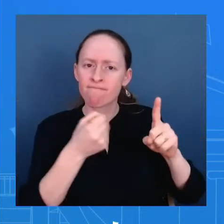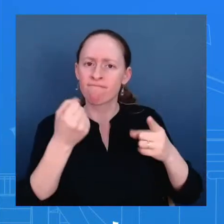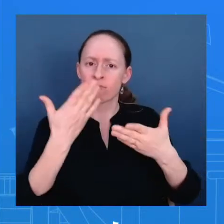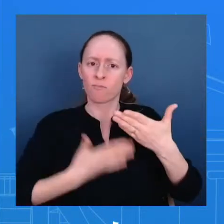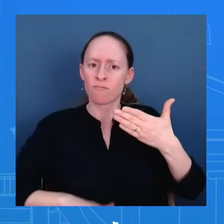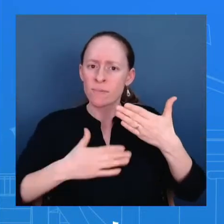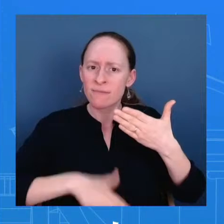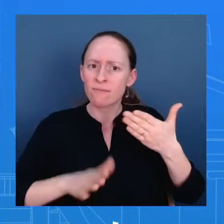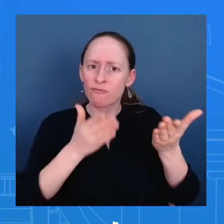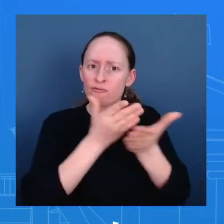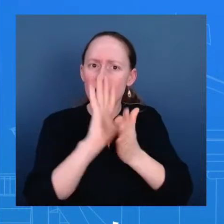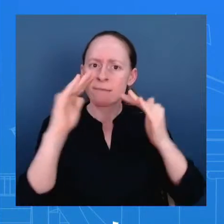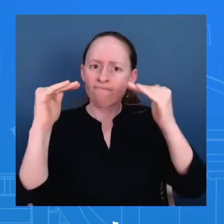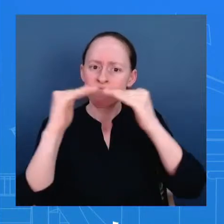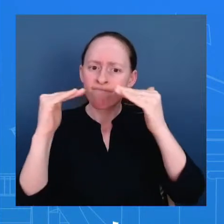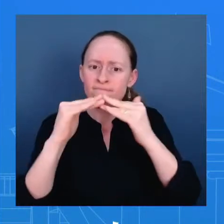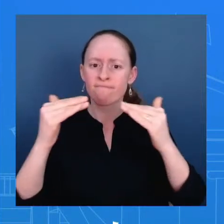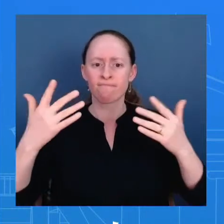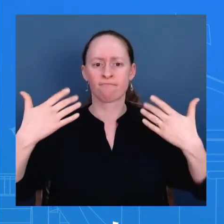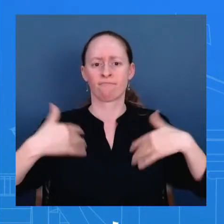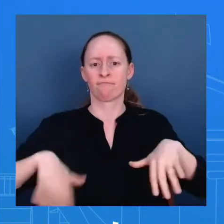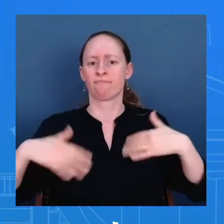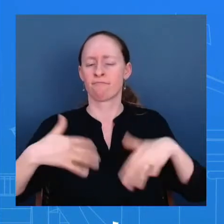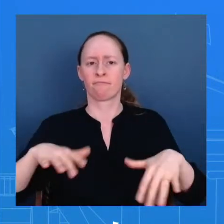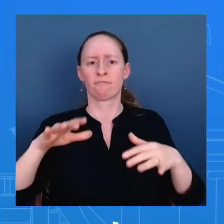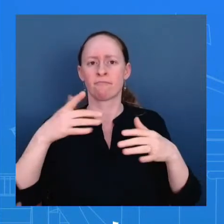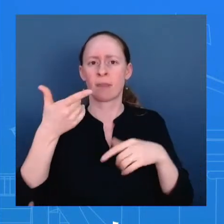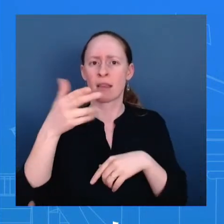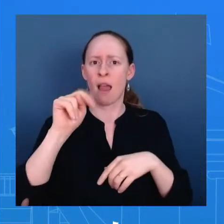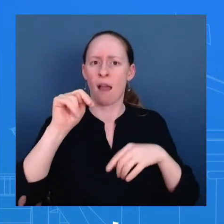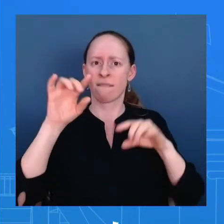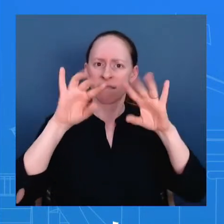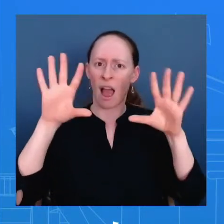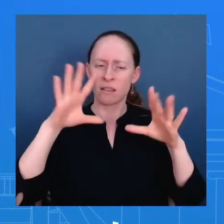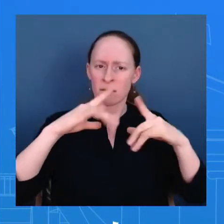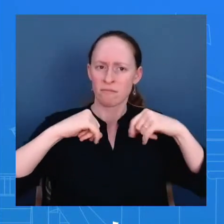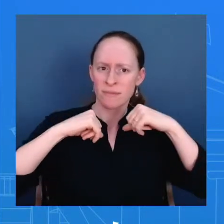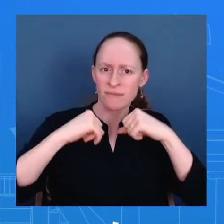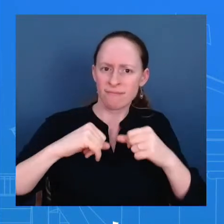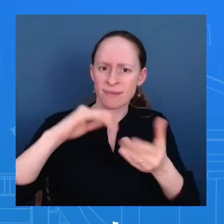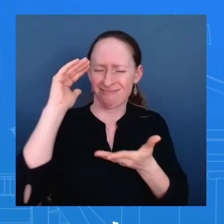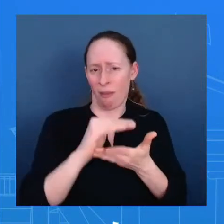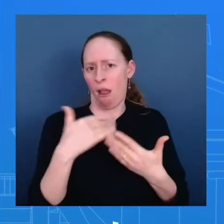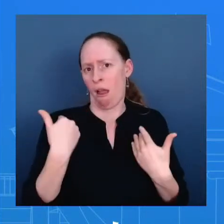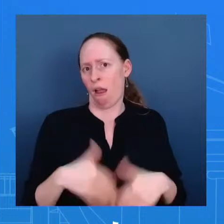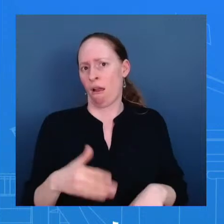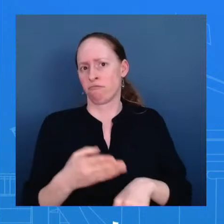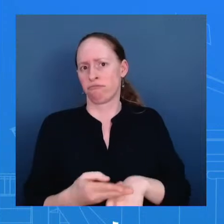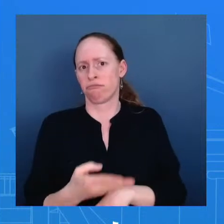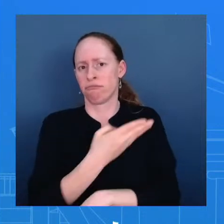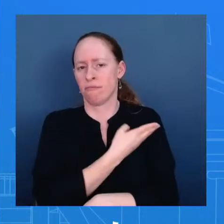in the first historic office coming out of the White House. She has been an amazing partner, and the President appreciates her,